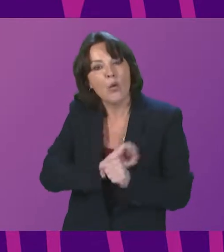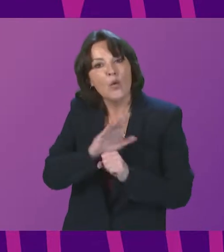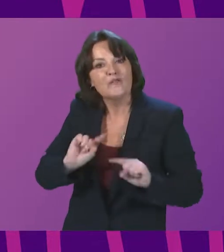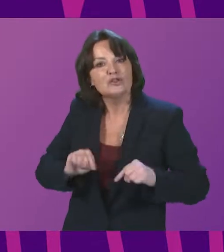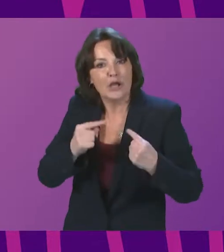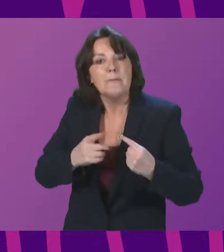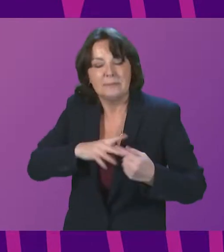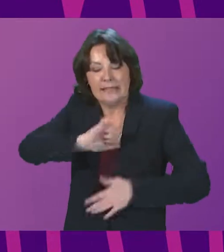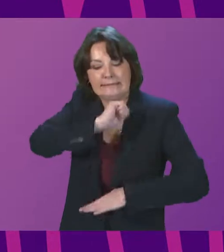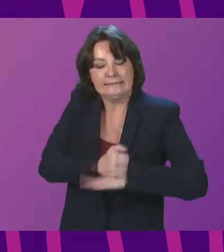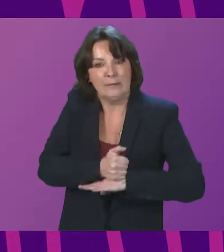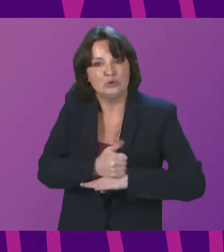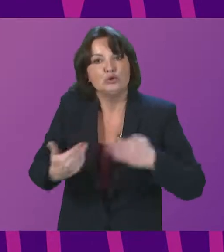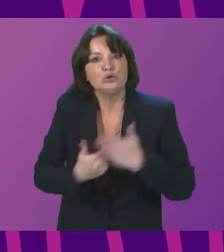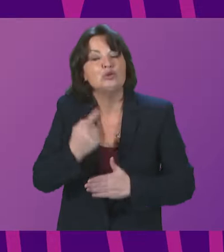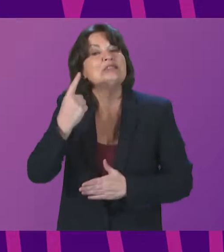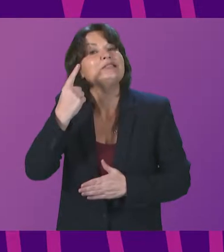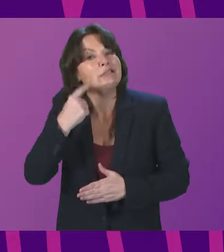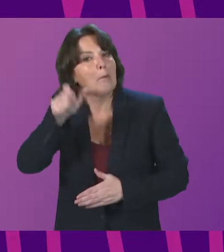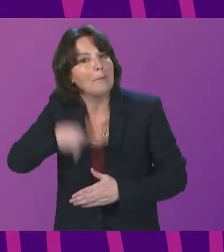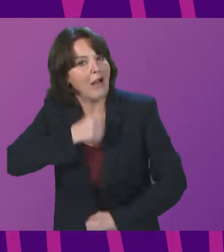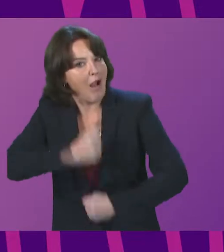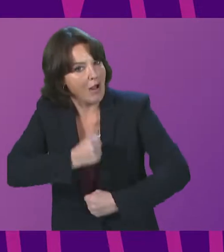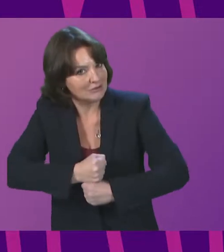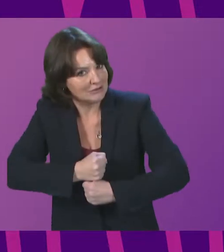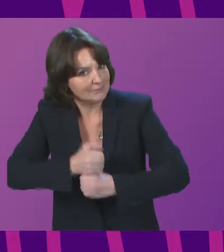we have established the young persons guarantee. We have expanded modern apprenticeships.